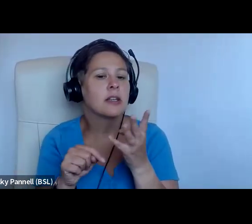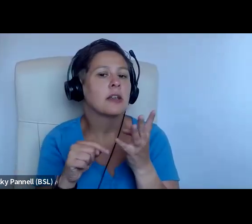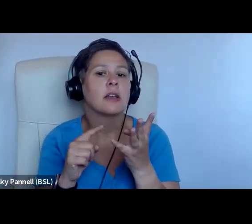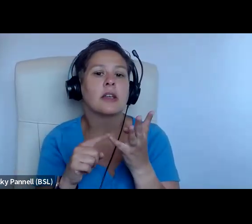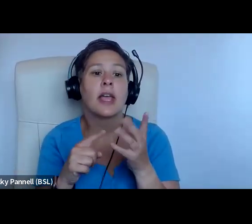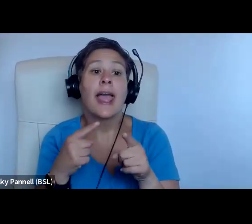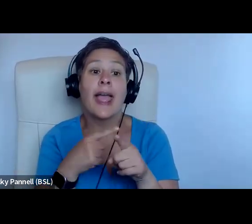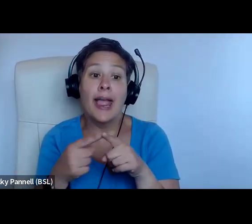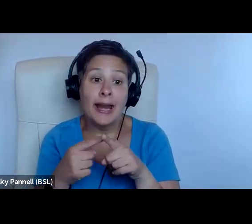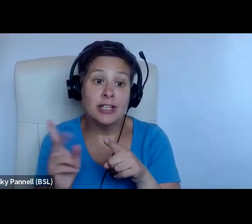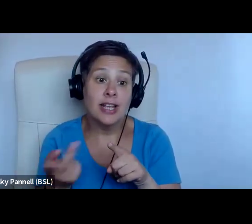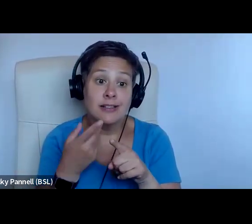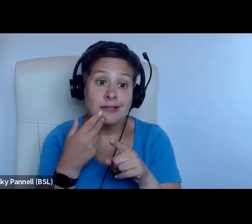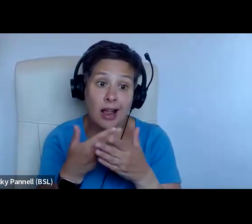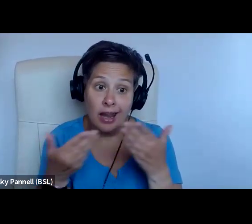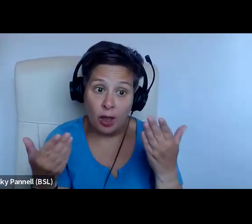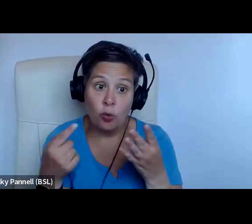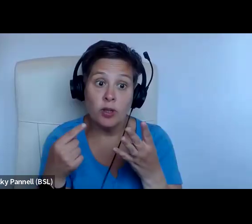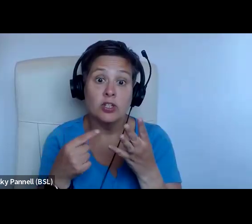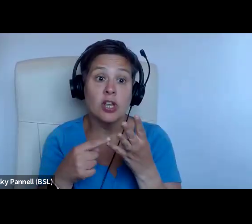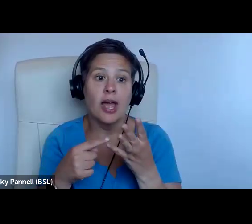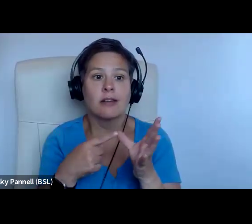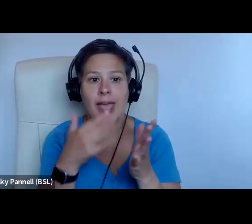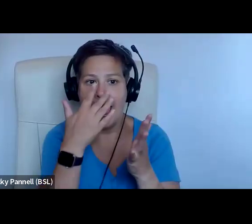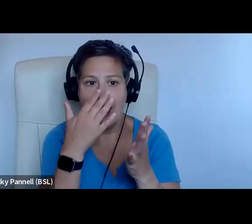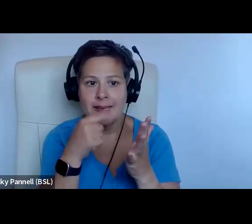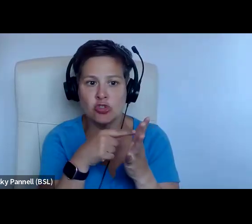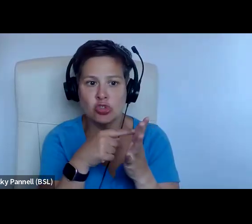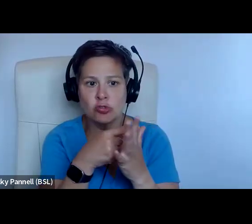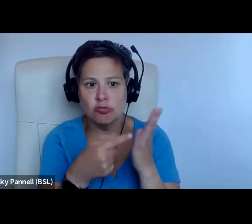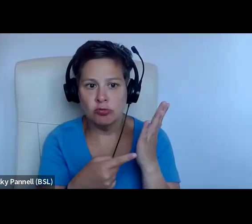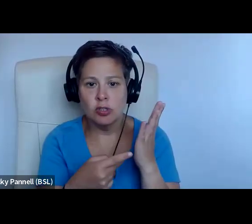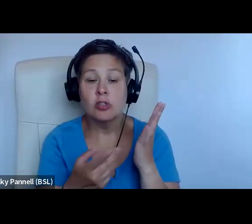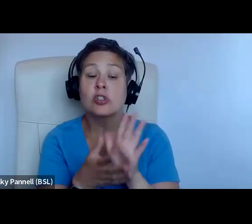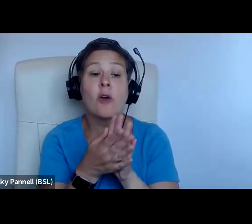students who fall into the age bracket of twenty-one to twenty-five years old are a key